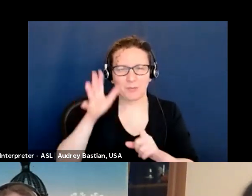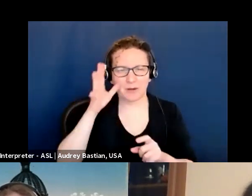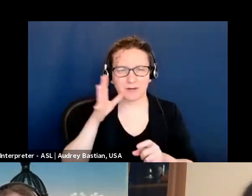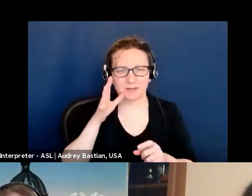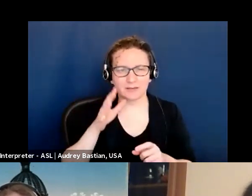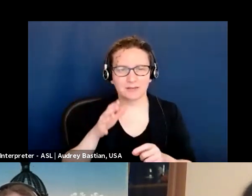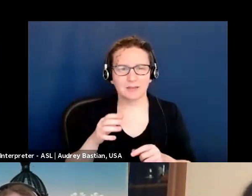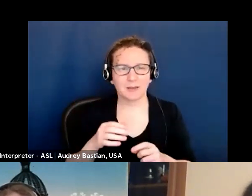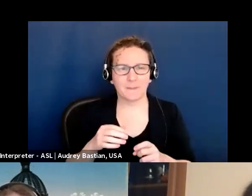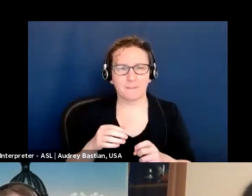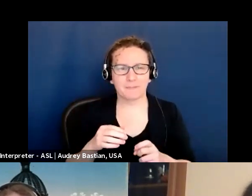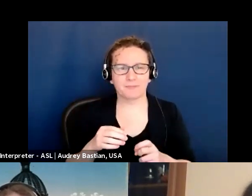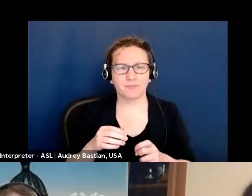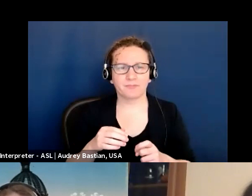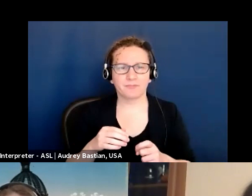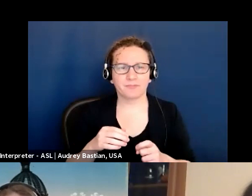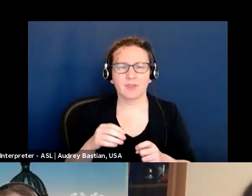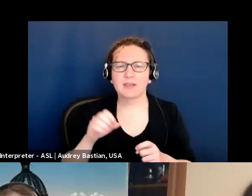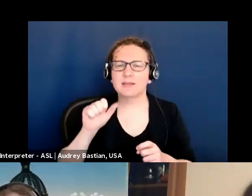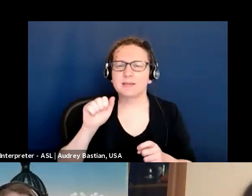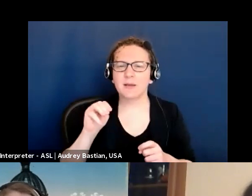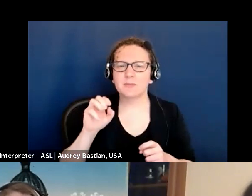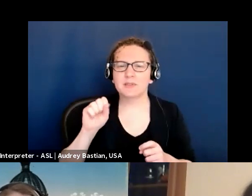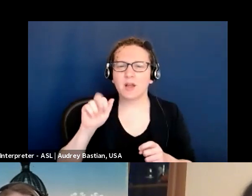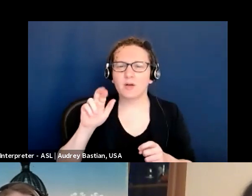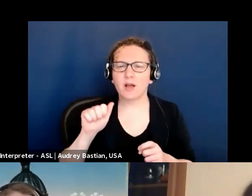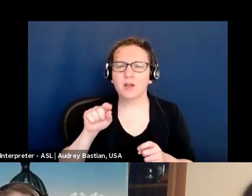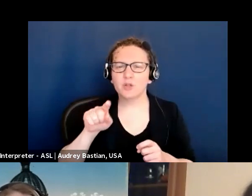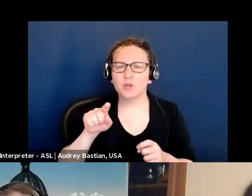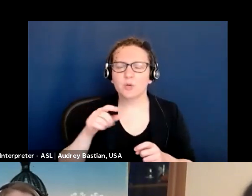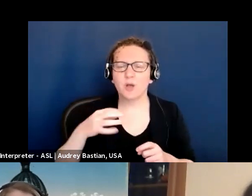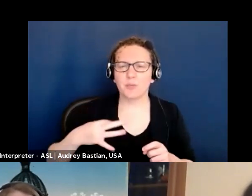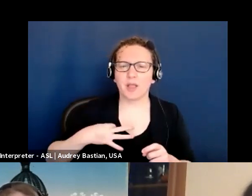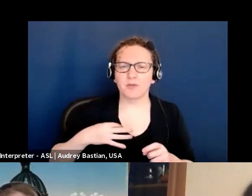What about Samsara? You applied for the same sort of a CBYX program,